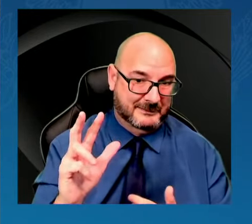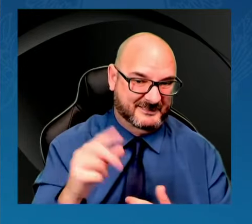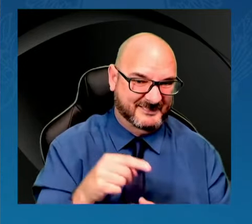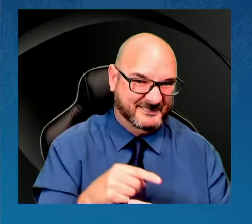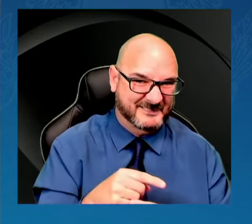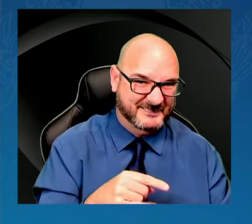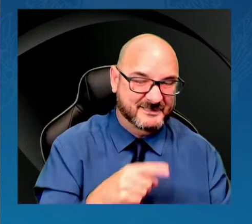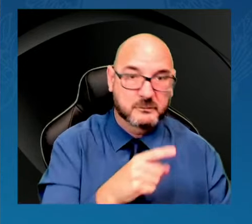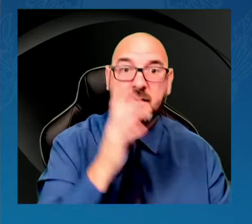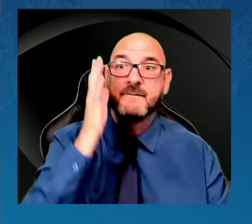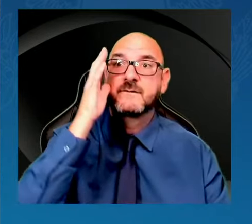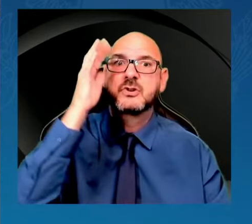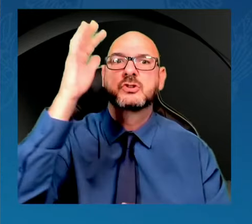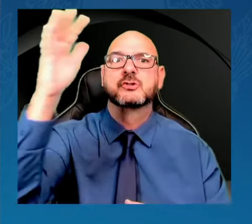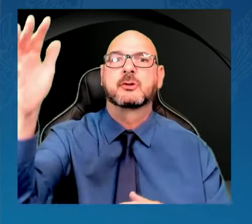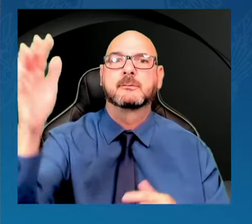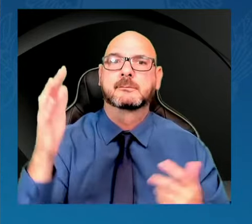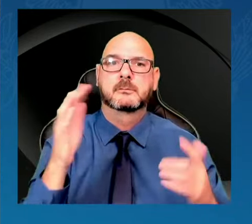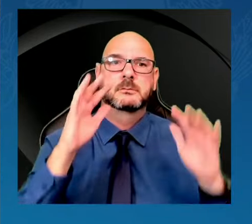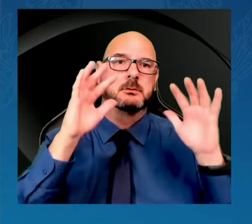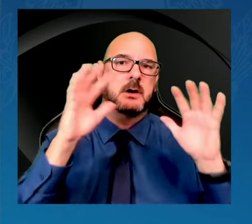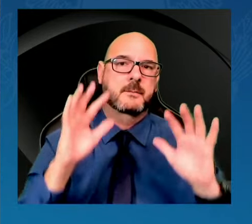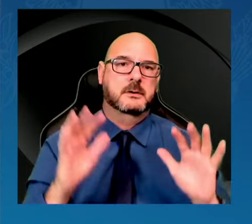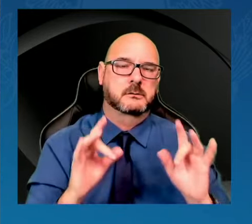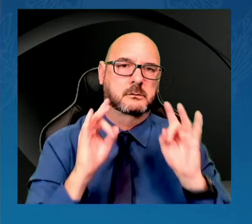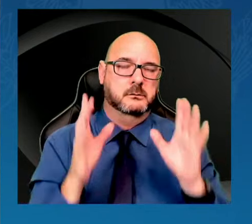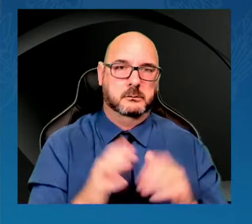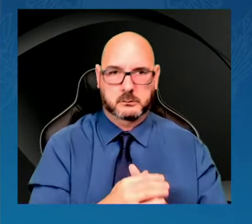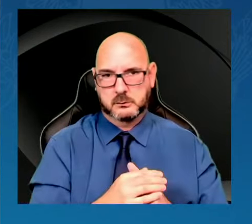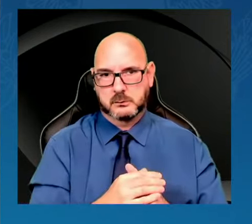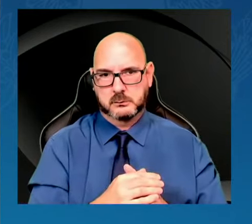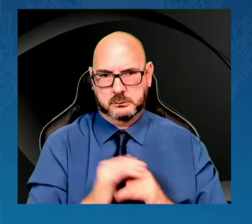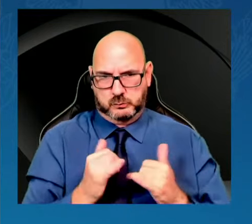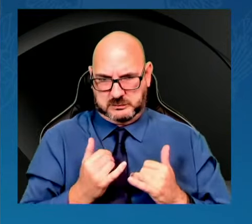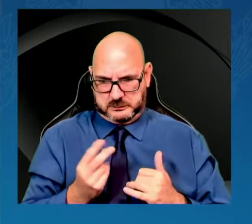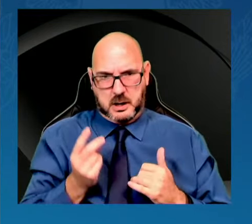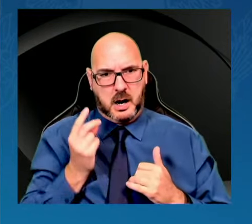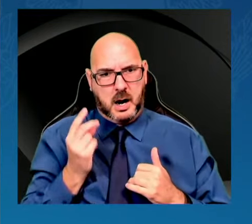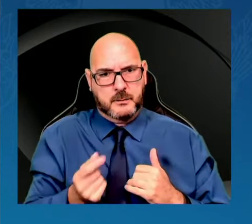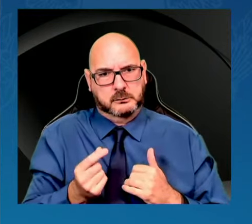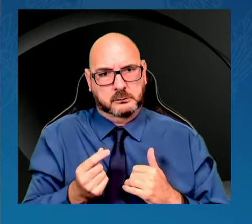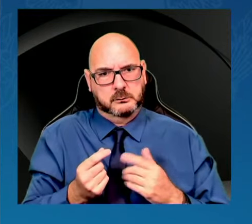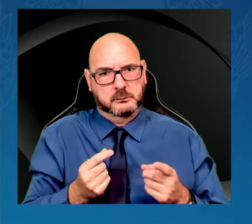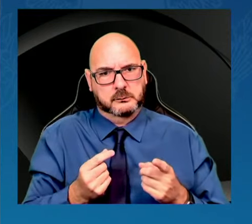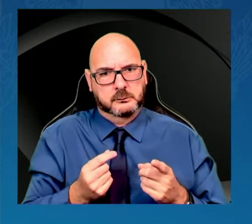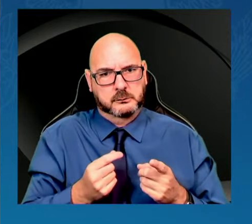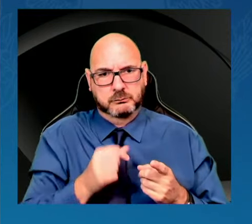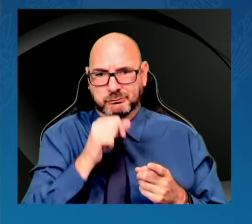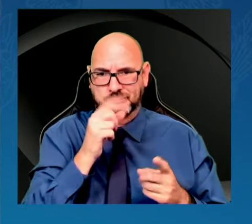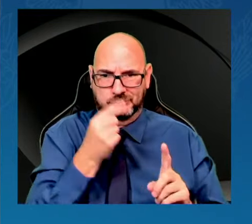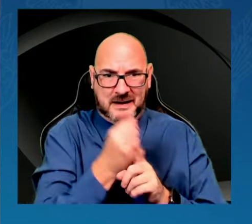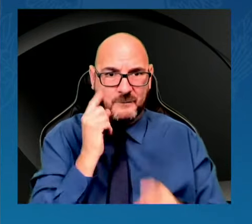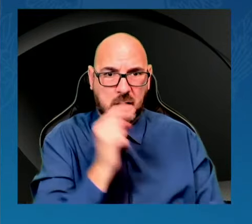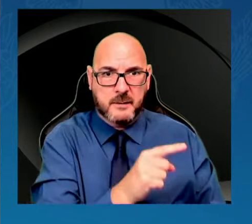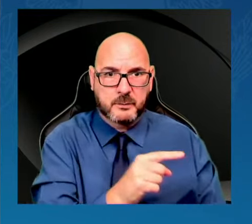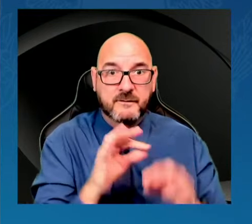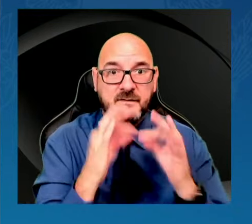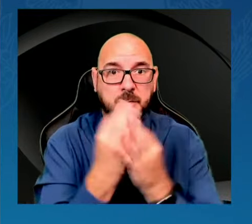but what the immediate health impacts are for him and for families like ours. You know, growing up in Jefferson County,